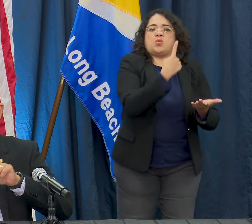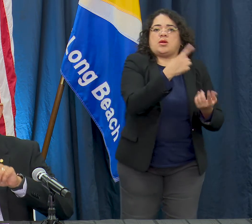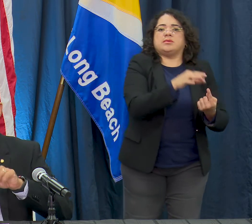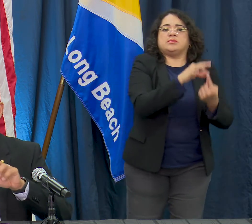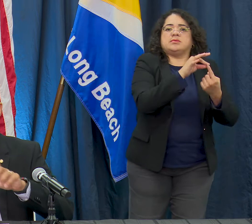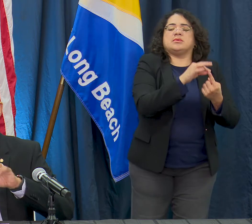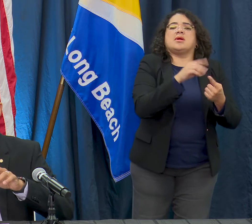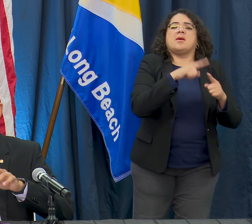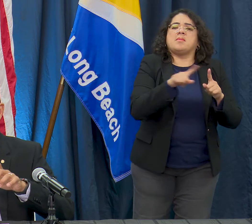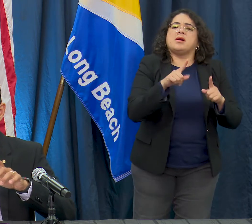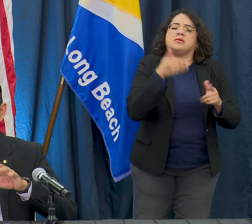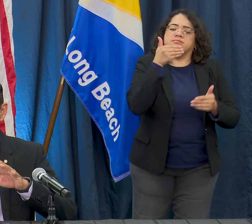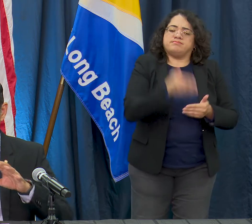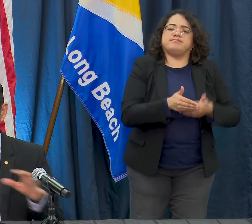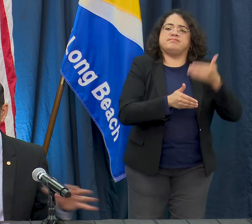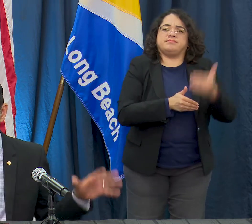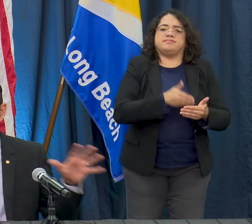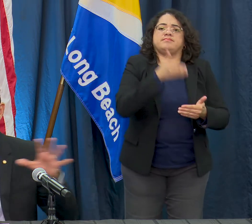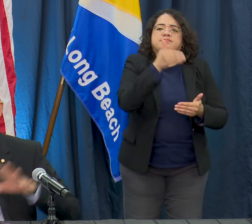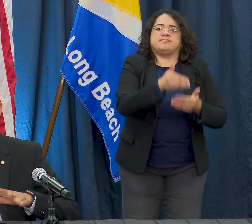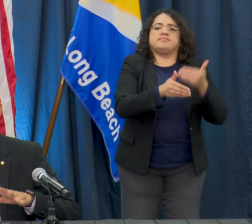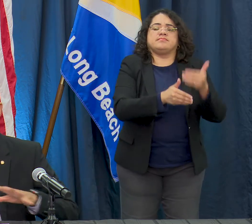wanted to phase that and also to make sure it just wasn't a rush to the beach